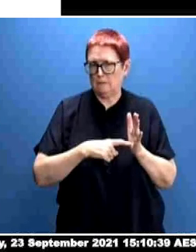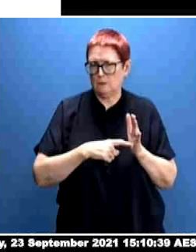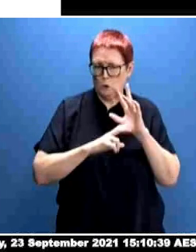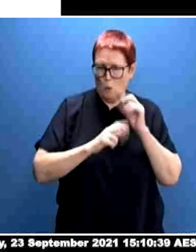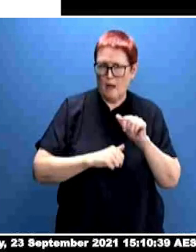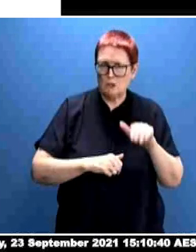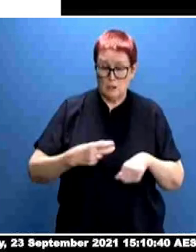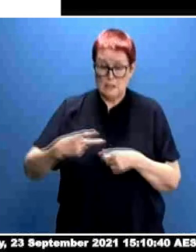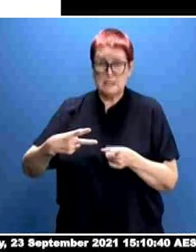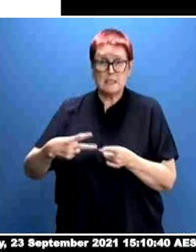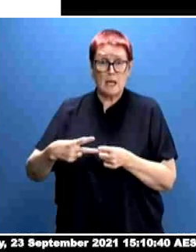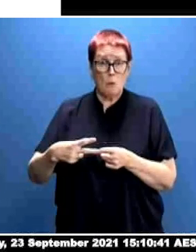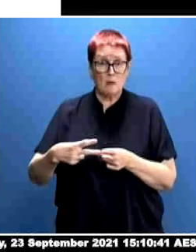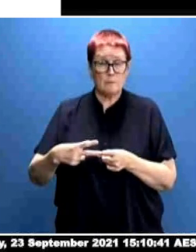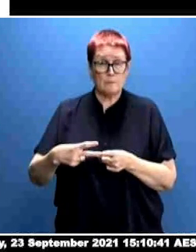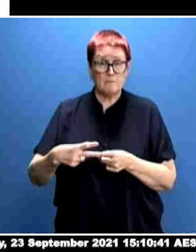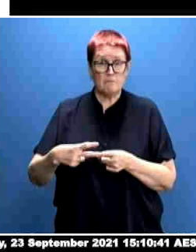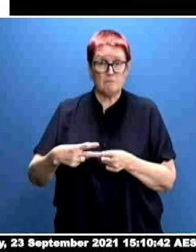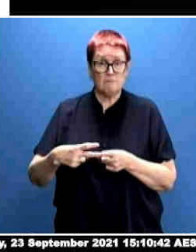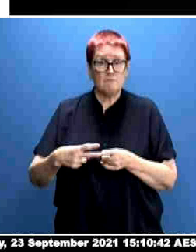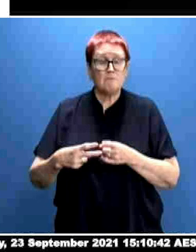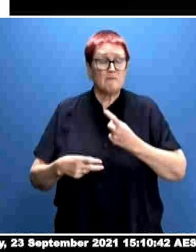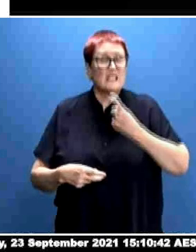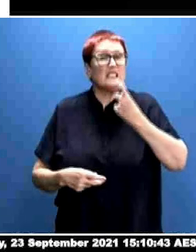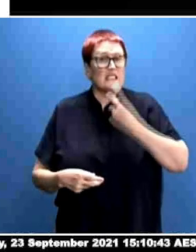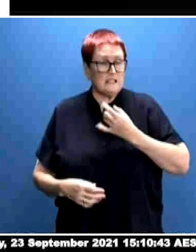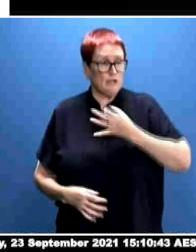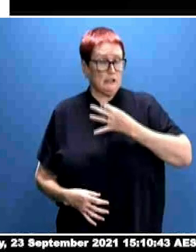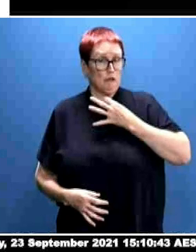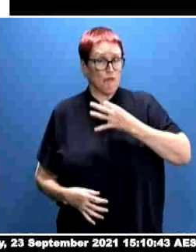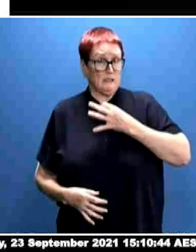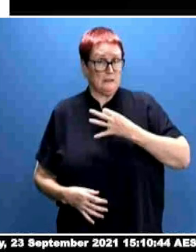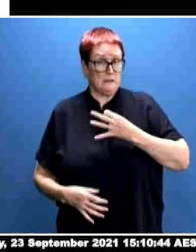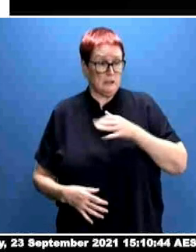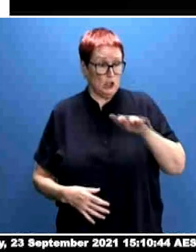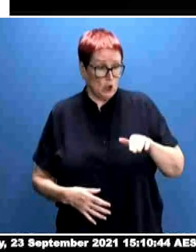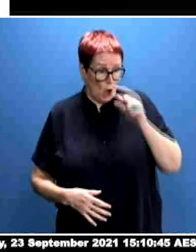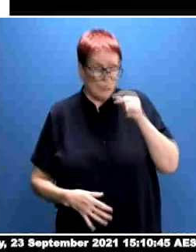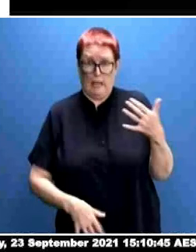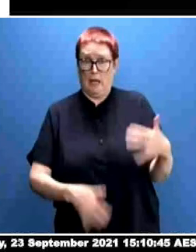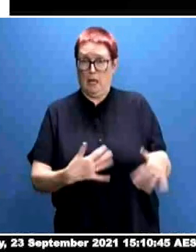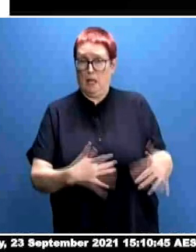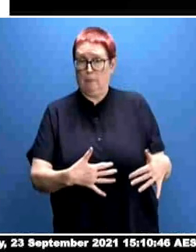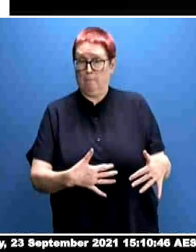The second point is: when there is a substantial risk of significant harm to the child Yes.